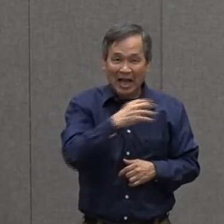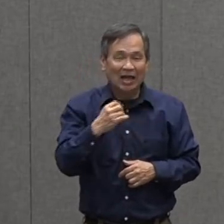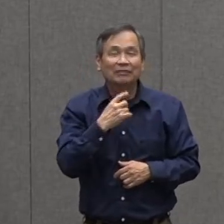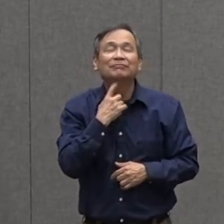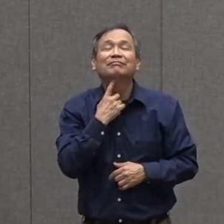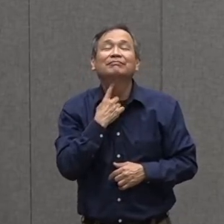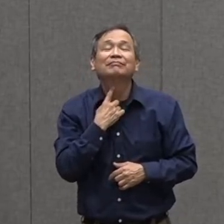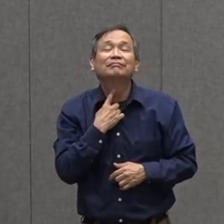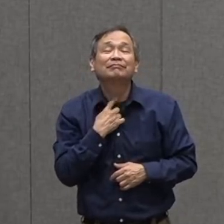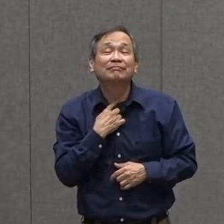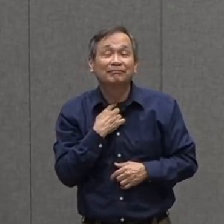Why were they hungry?